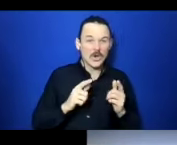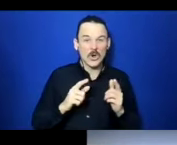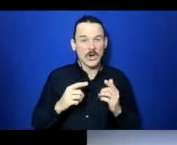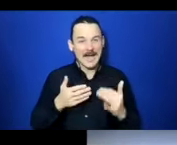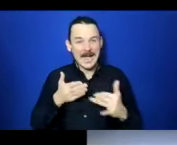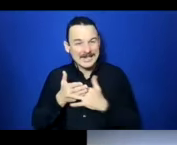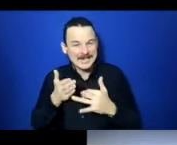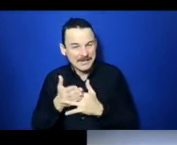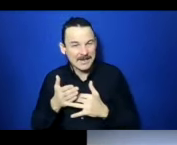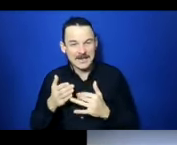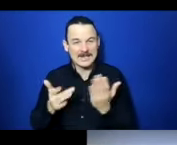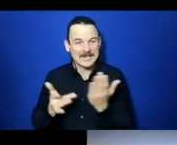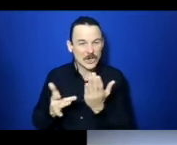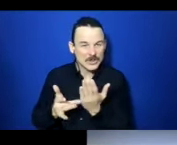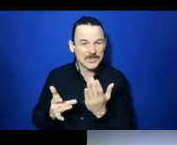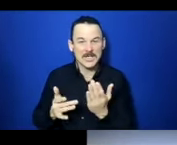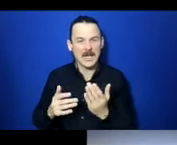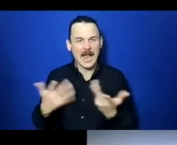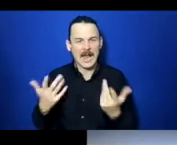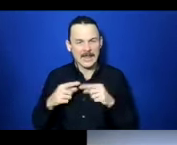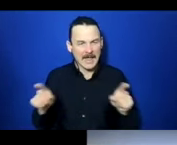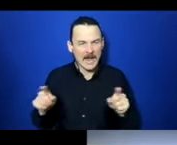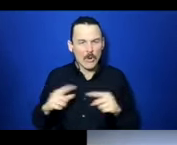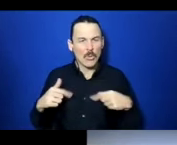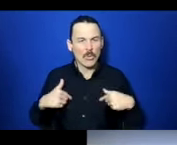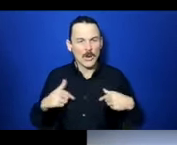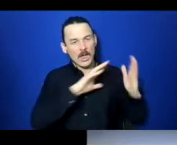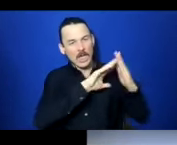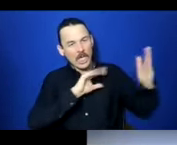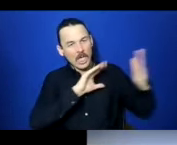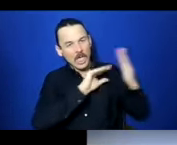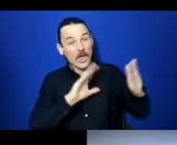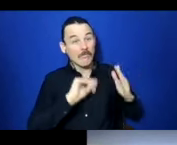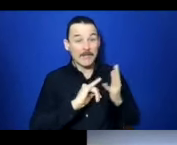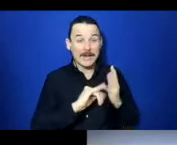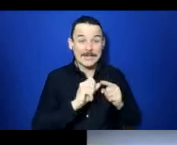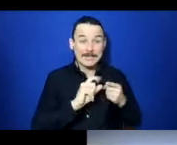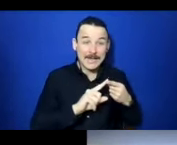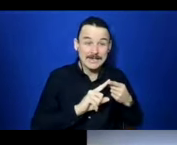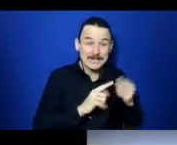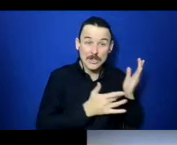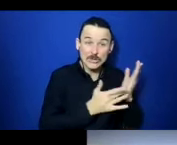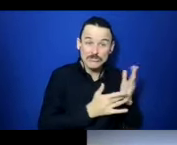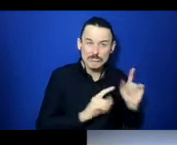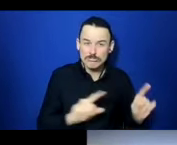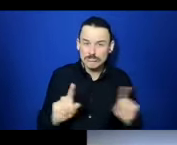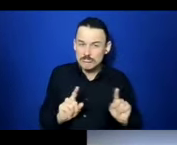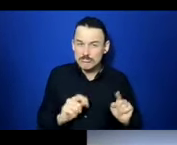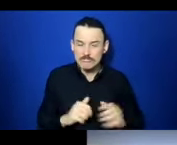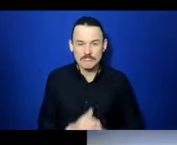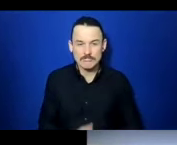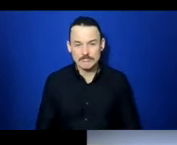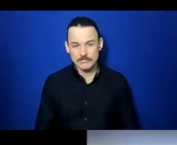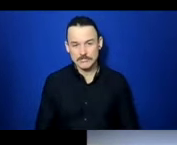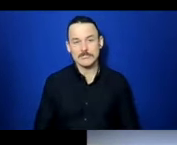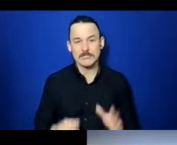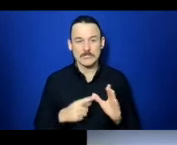[Adriana] Um well it's not really a smart city thing but something from space technology